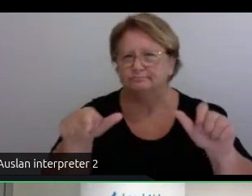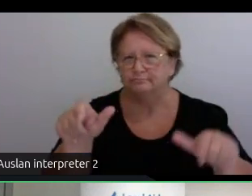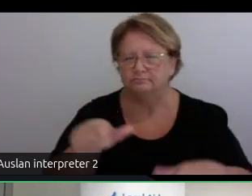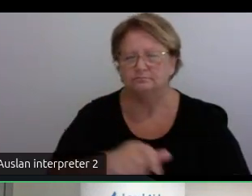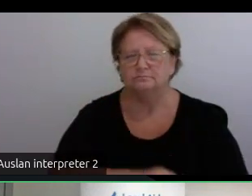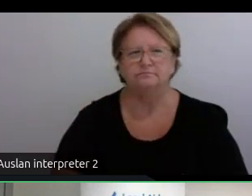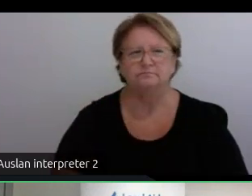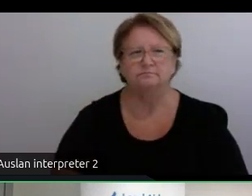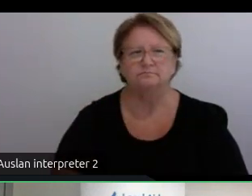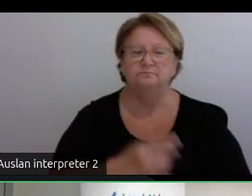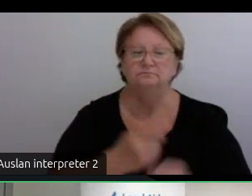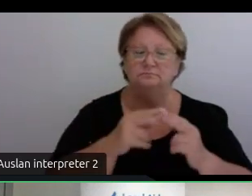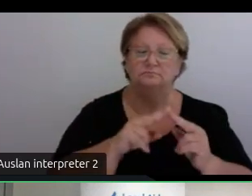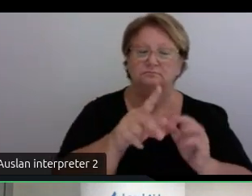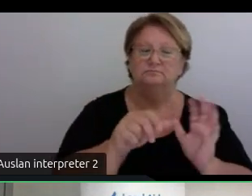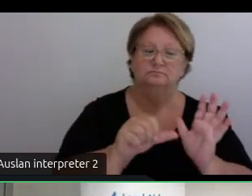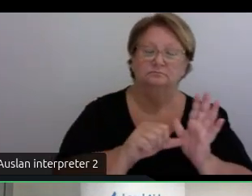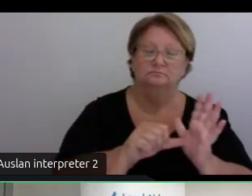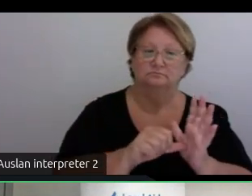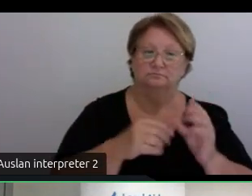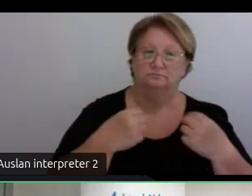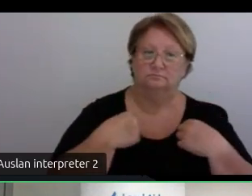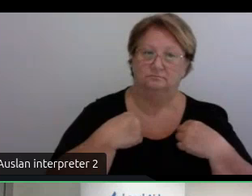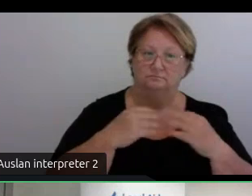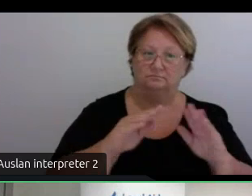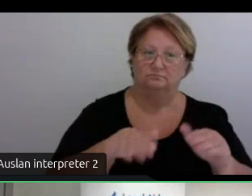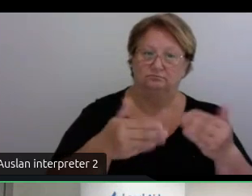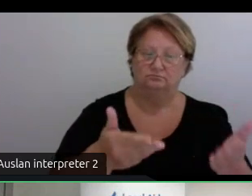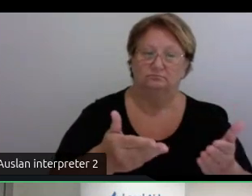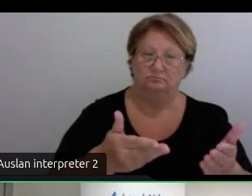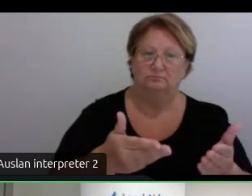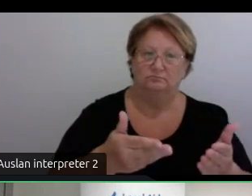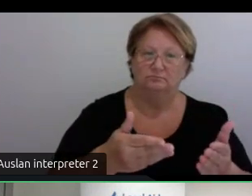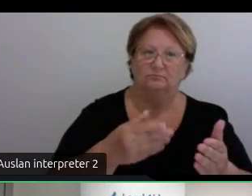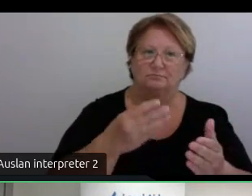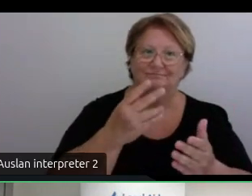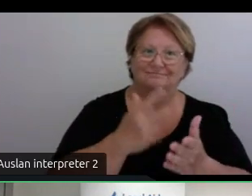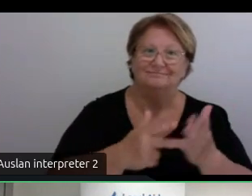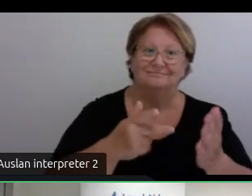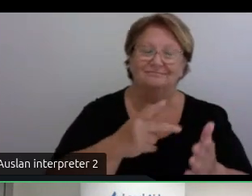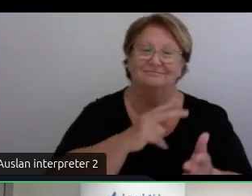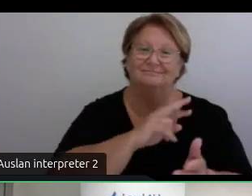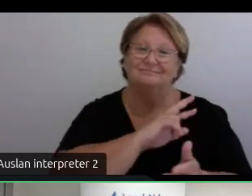when you're a financial firm providing a financial product, part of the the obligation that comes